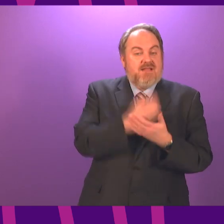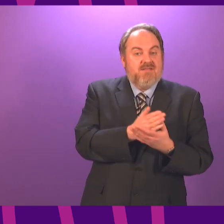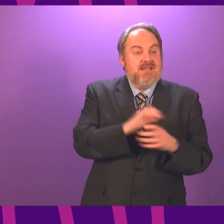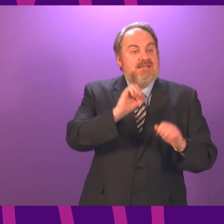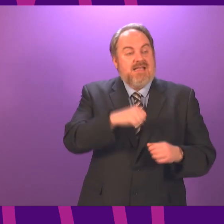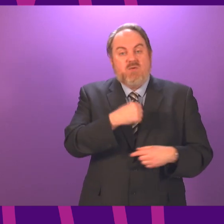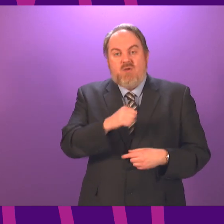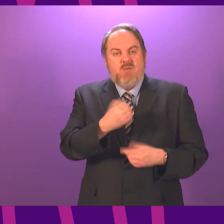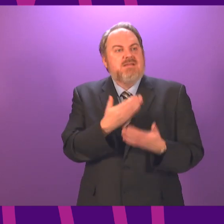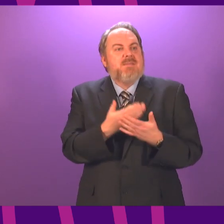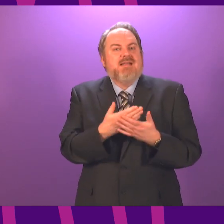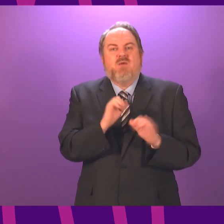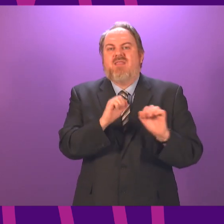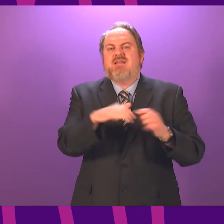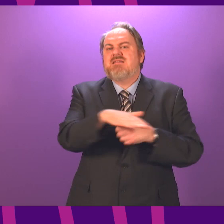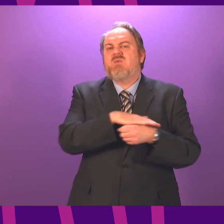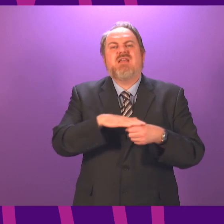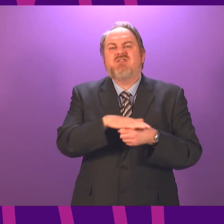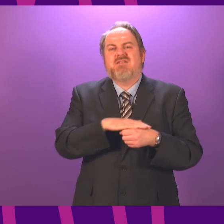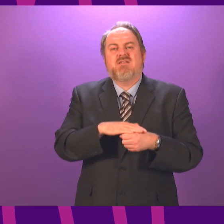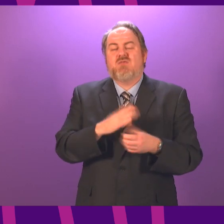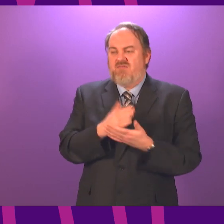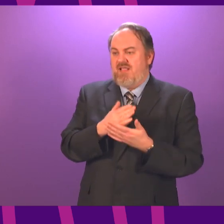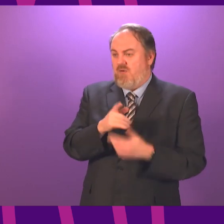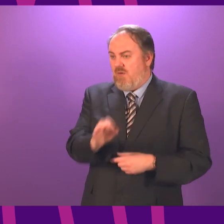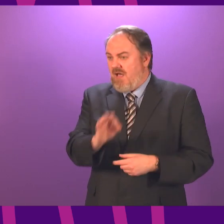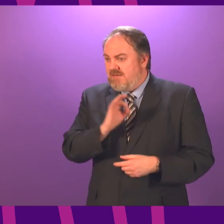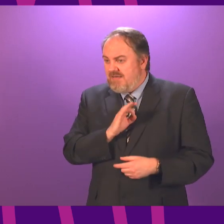depend on the circumstances of that case. If Claire Baker is asking for a constituent